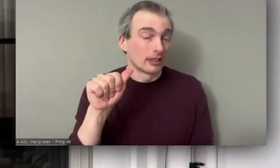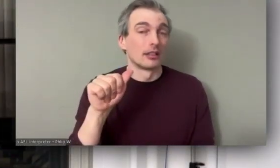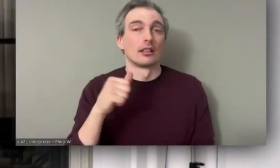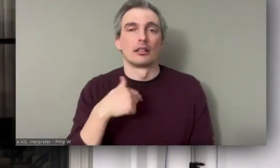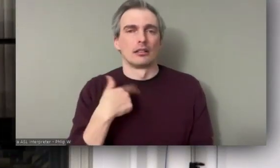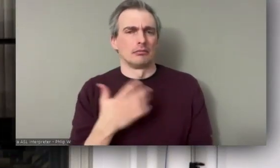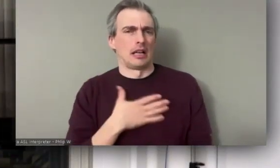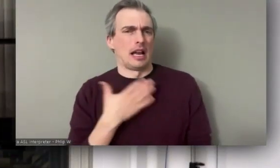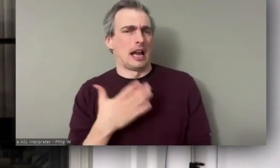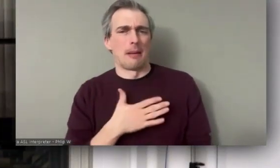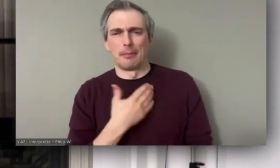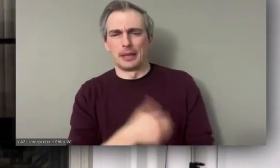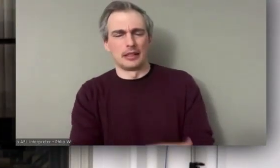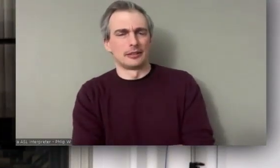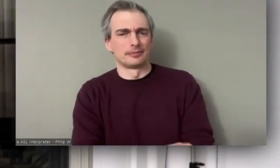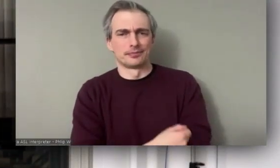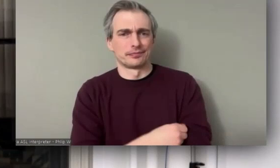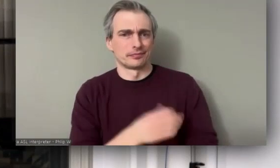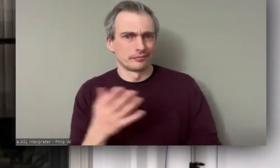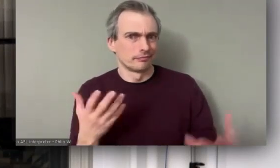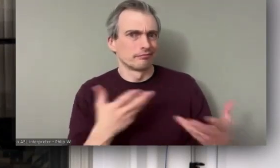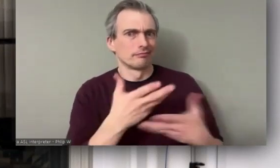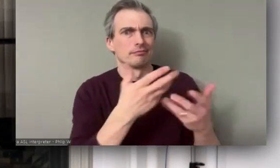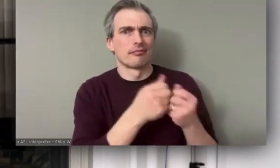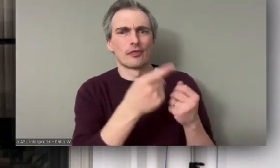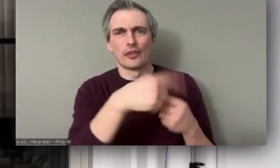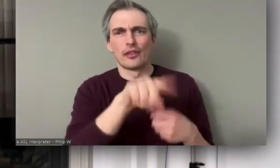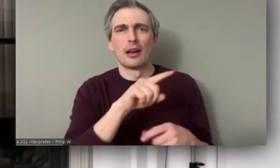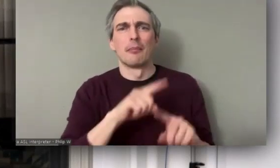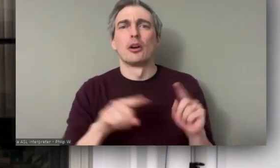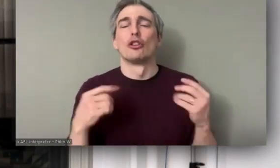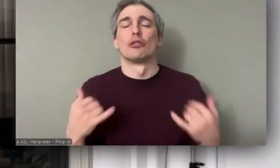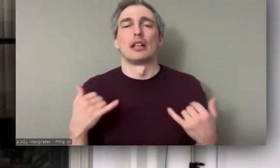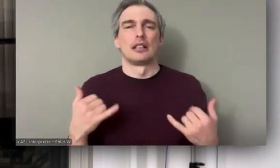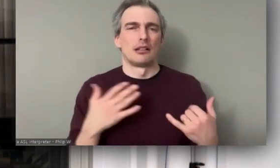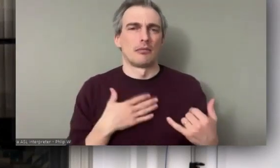I think right now, my expectation is the screen reader is meant to, like,